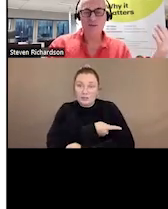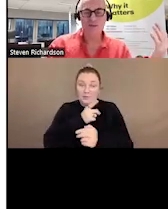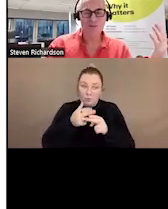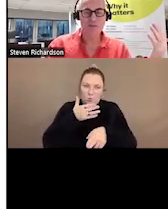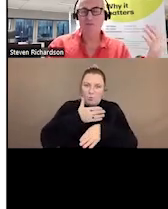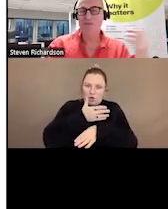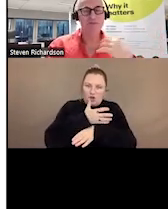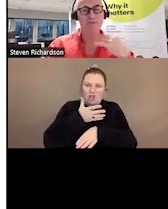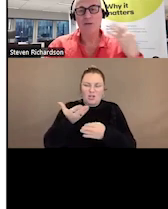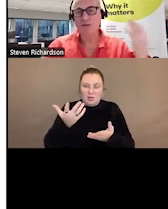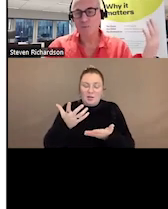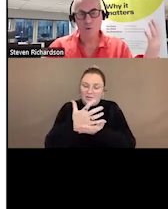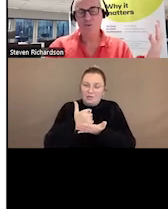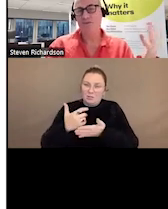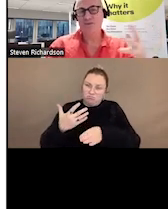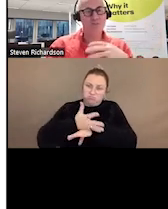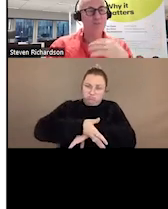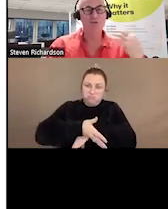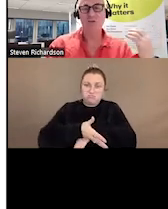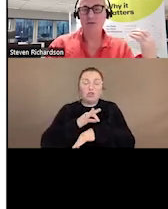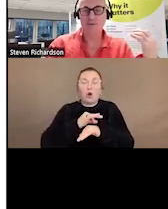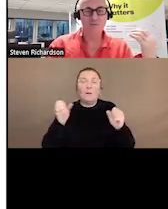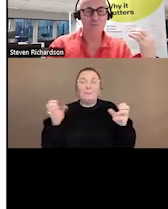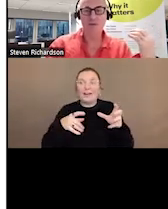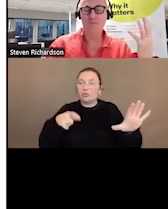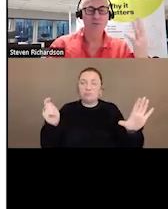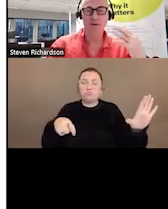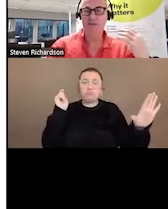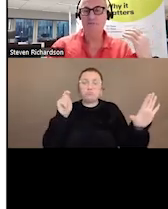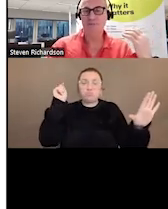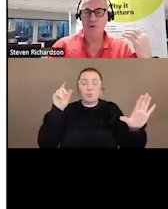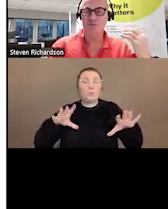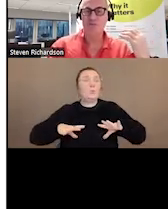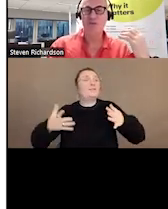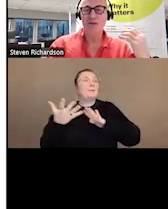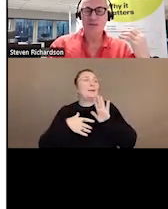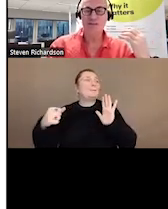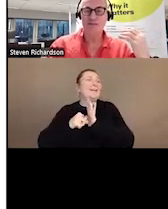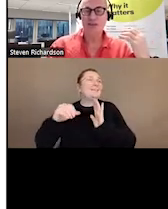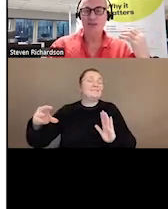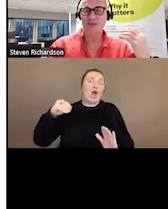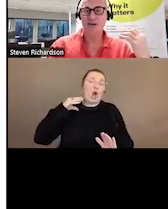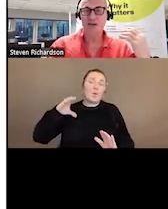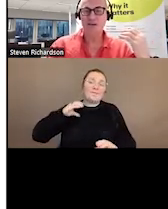is no exception. It is not a magic wand that means money will automatically flow to you. It does take